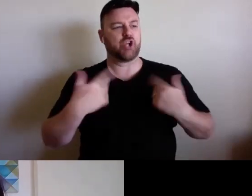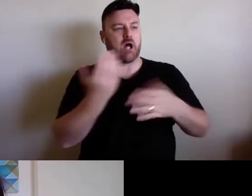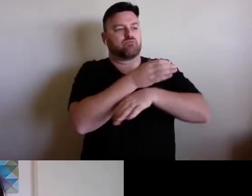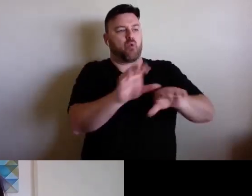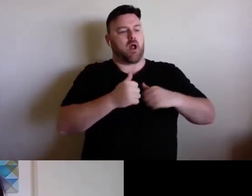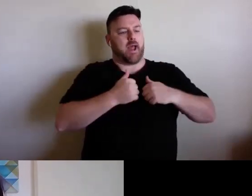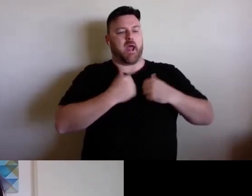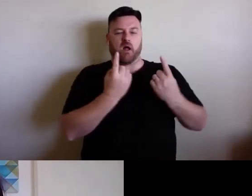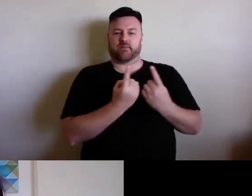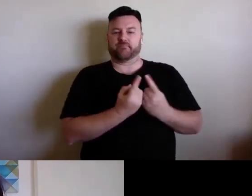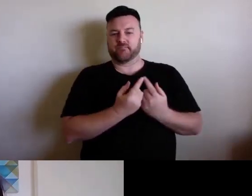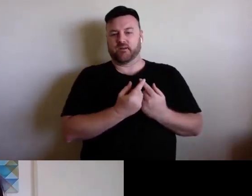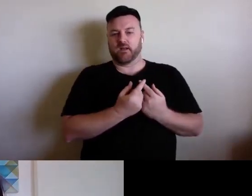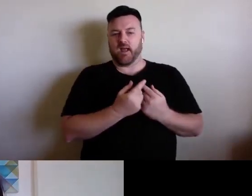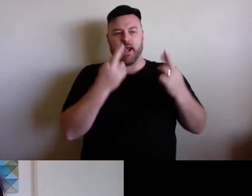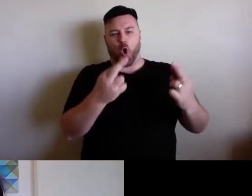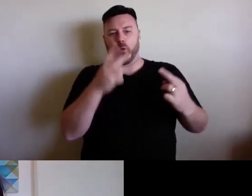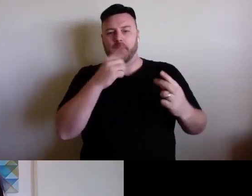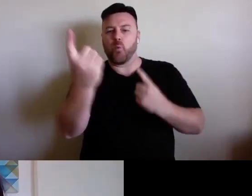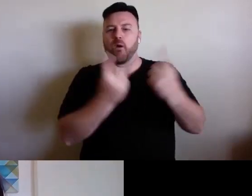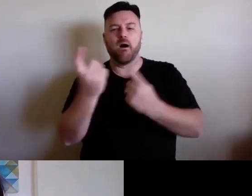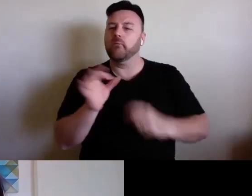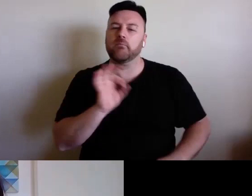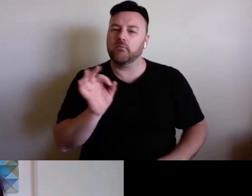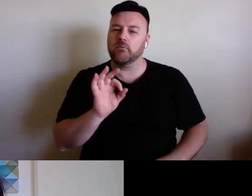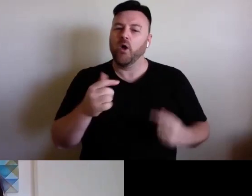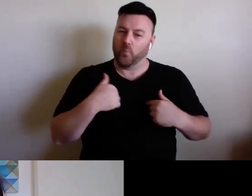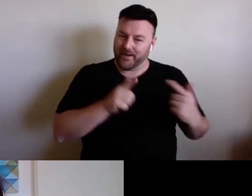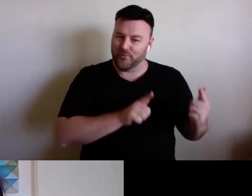know, so I talked about, you know, Tilly and Tilli and the Buttons